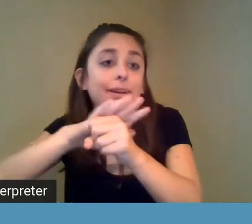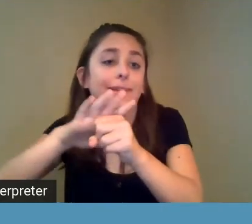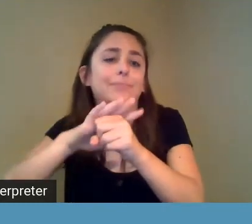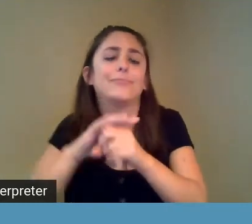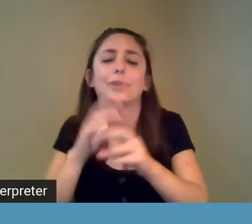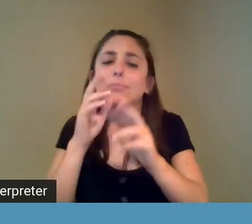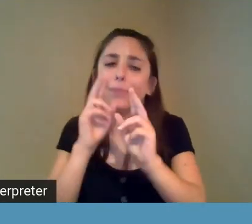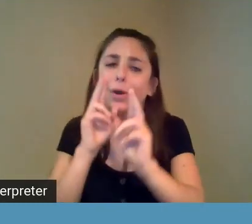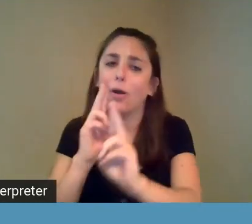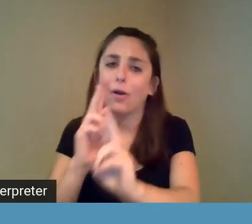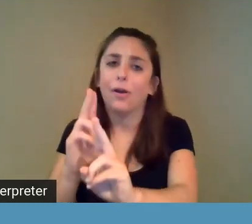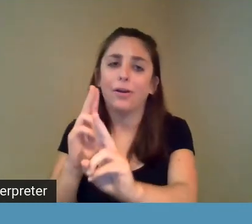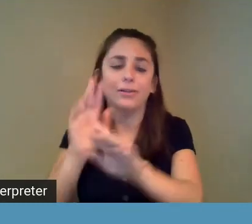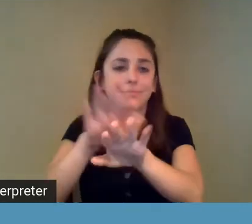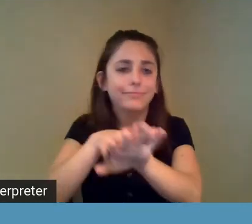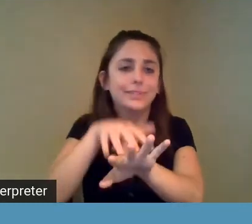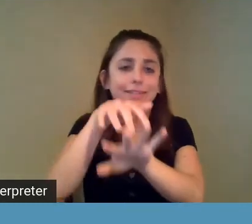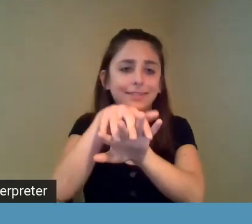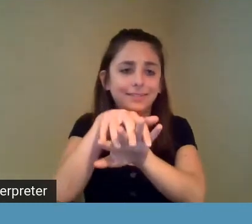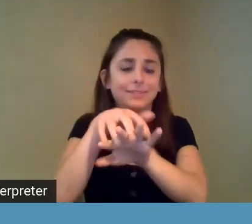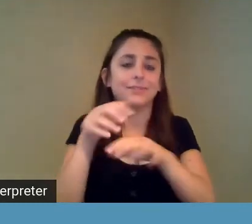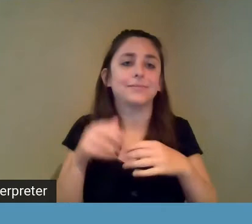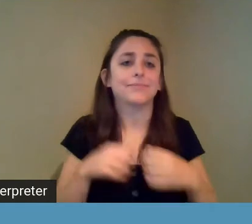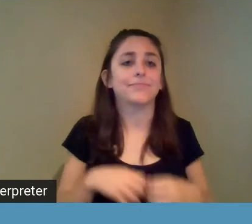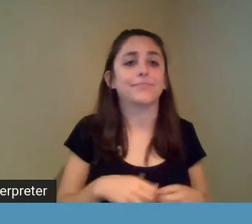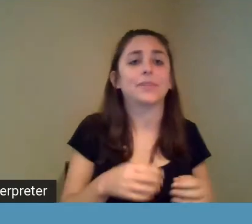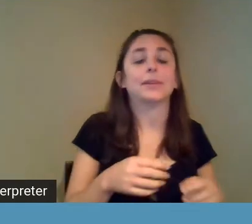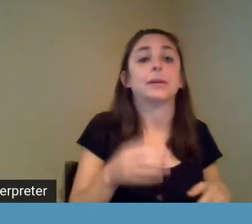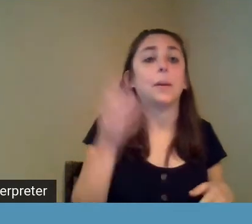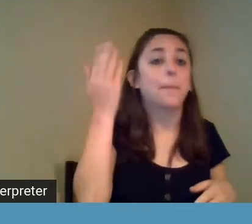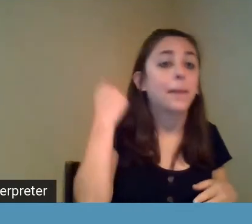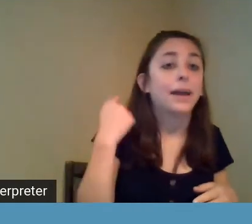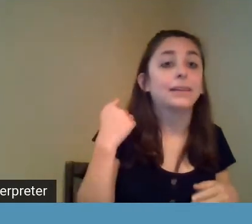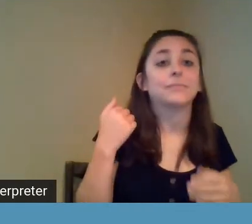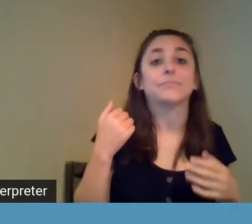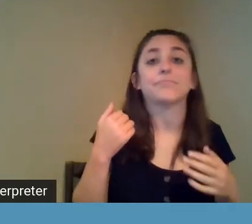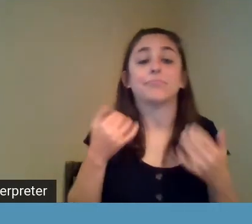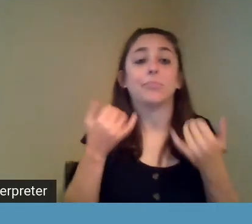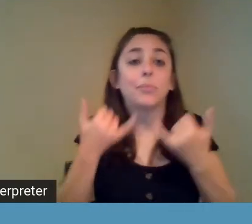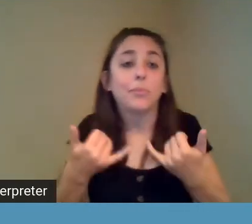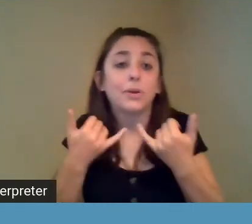their elders both past and present, as well as future generations. We at the Digital Empowerment